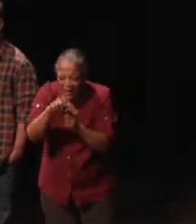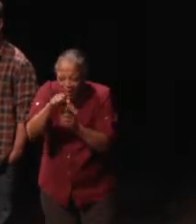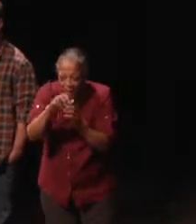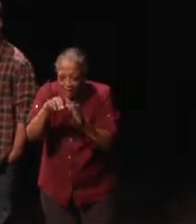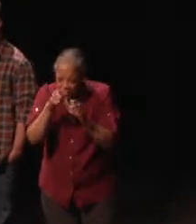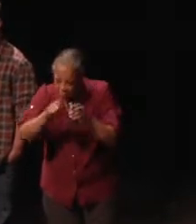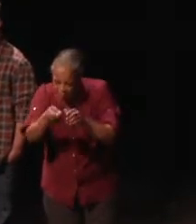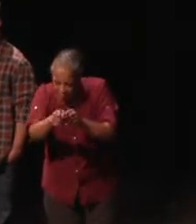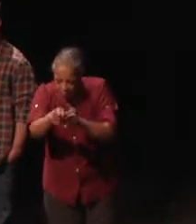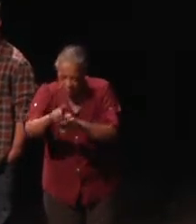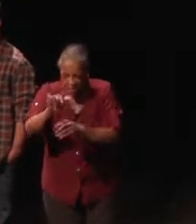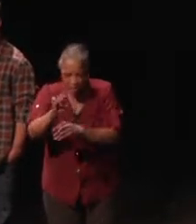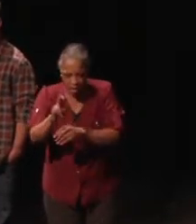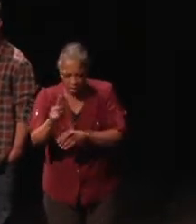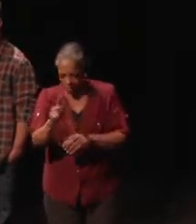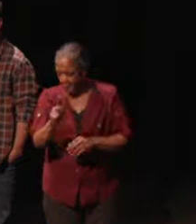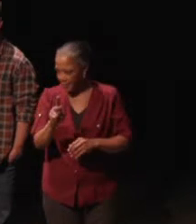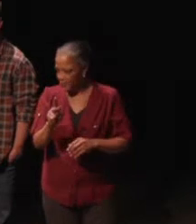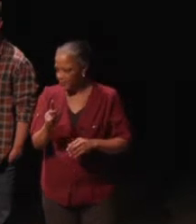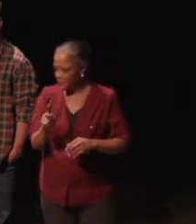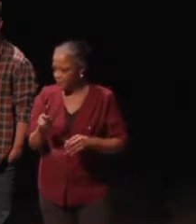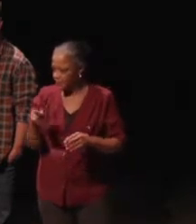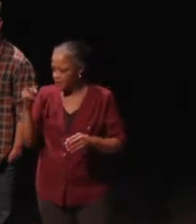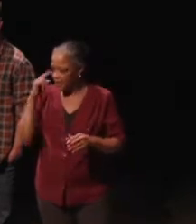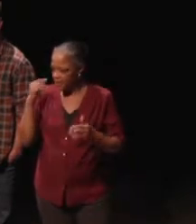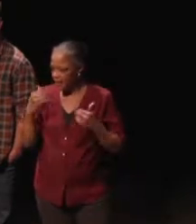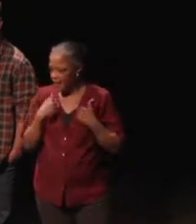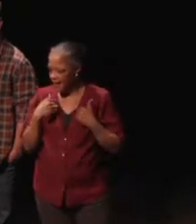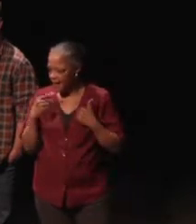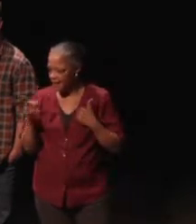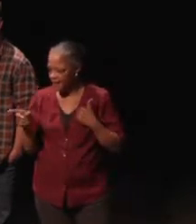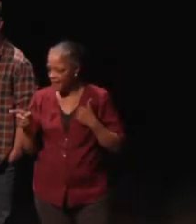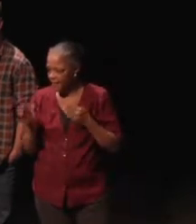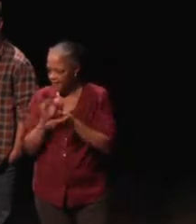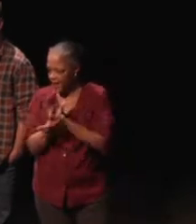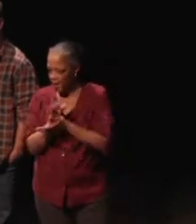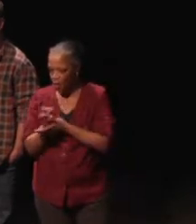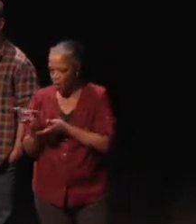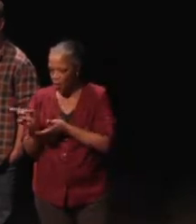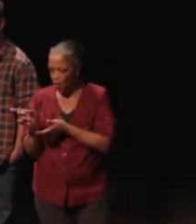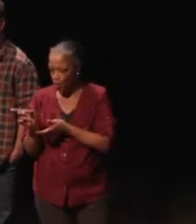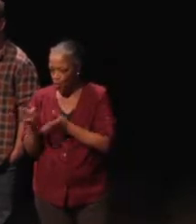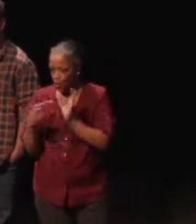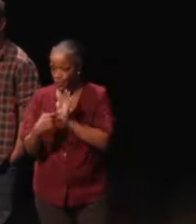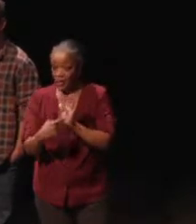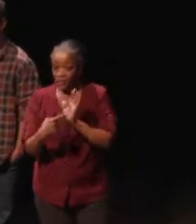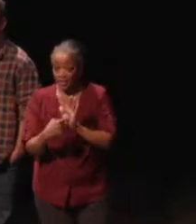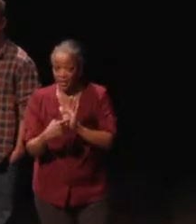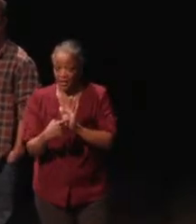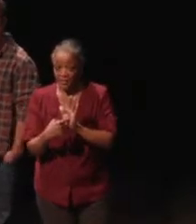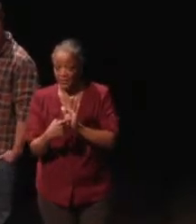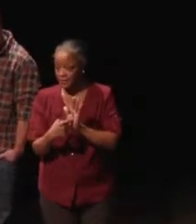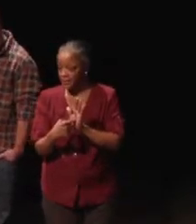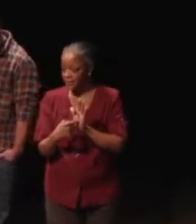If you could actually have a video demonstrating some of the stuff, maybe